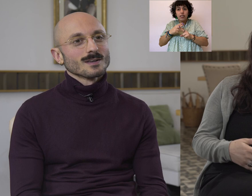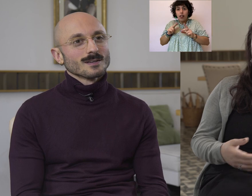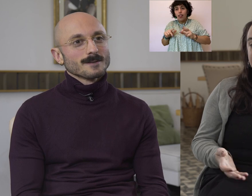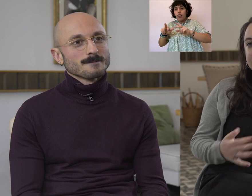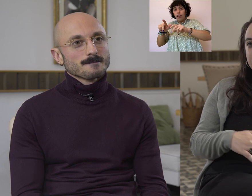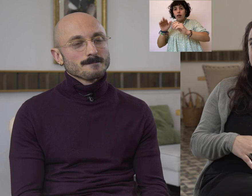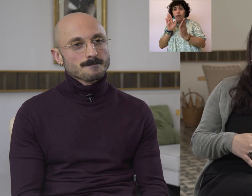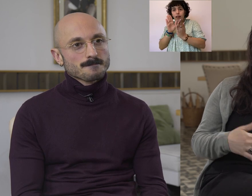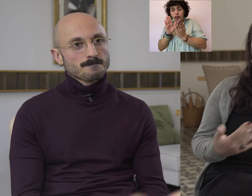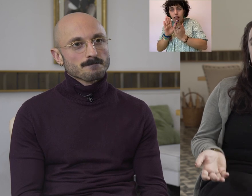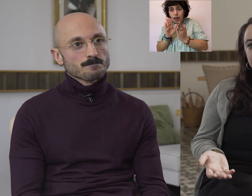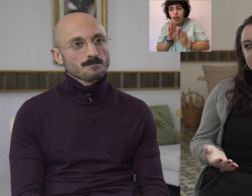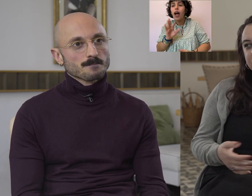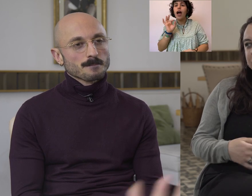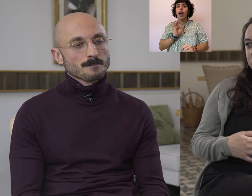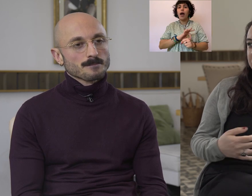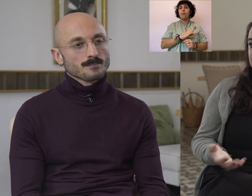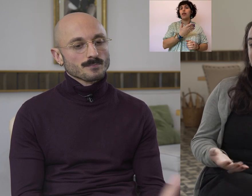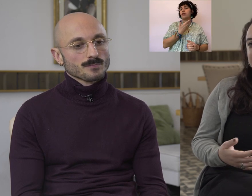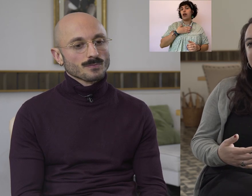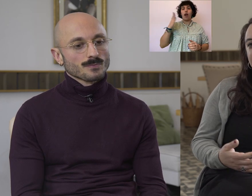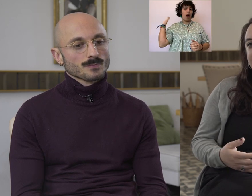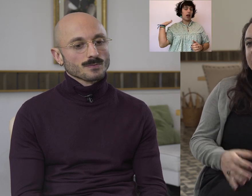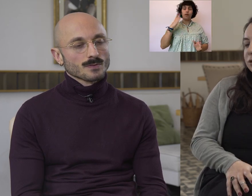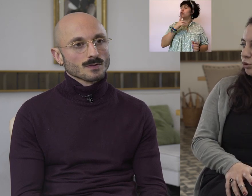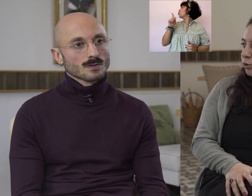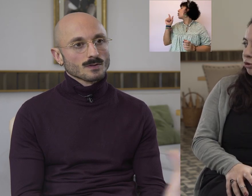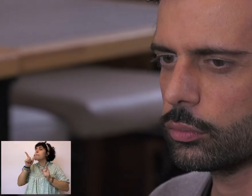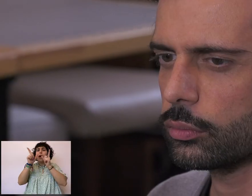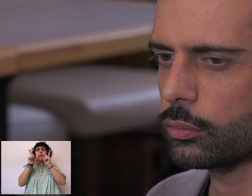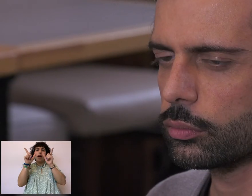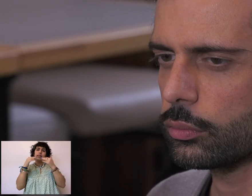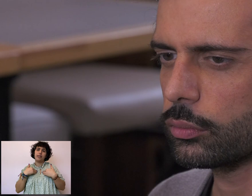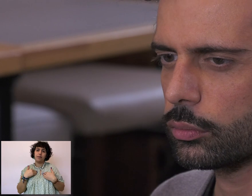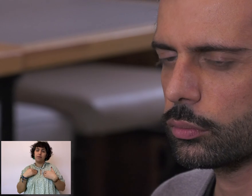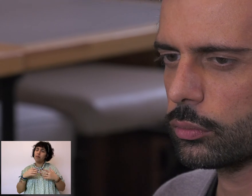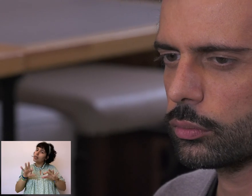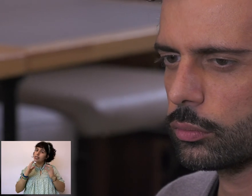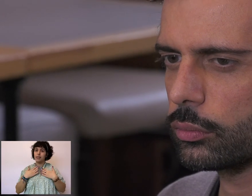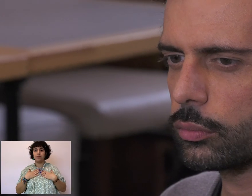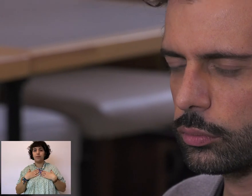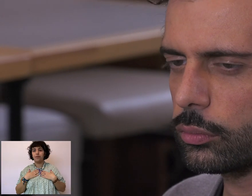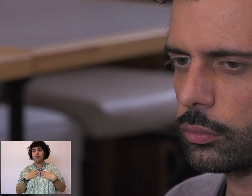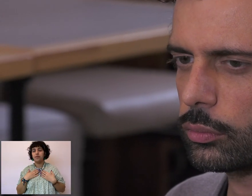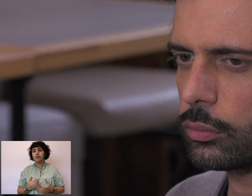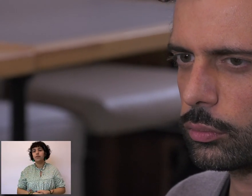Ok, let me walk fast. He got closer... I was ready to give that reaction to him.